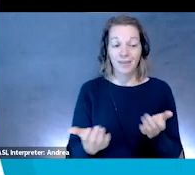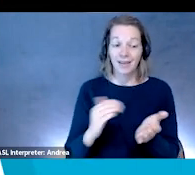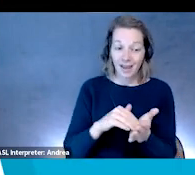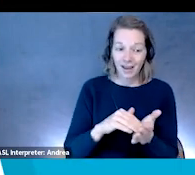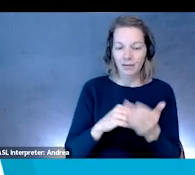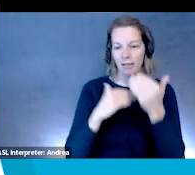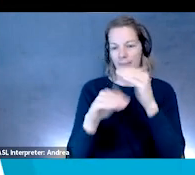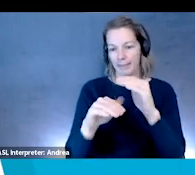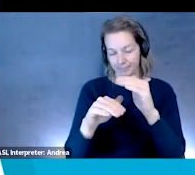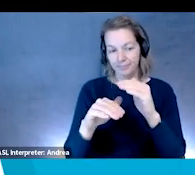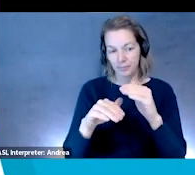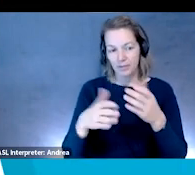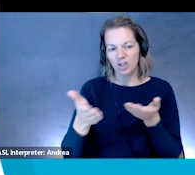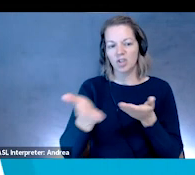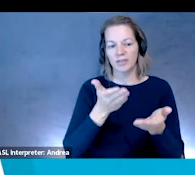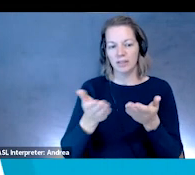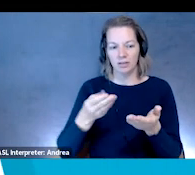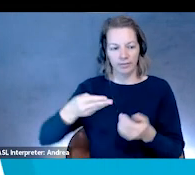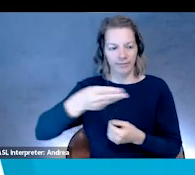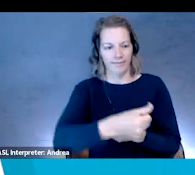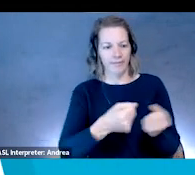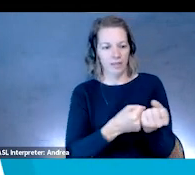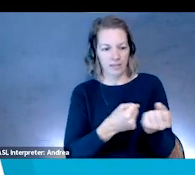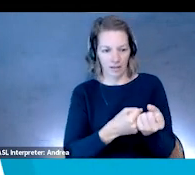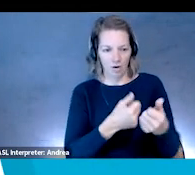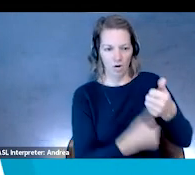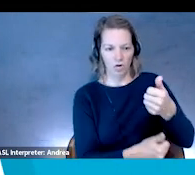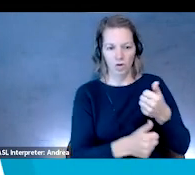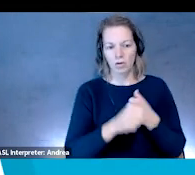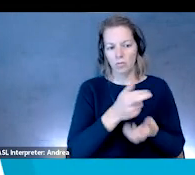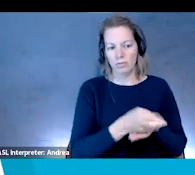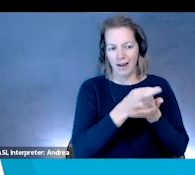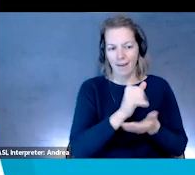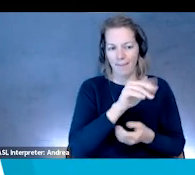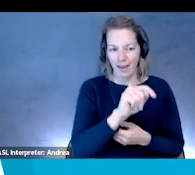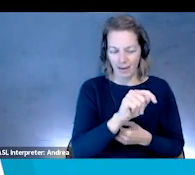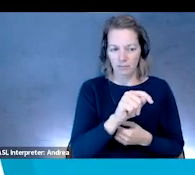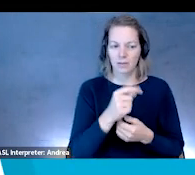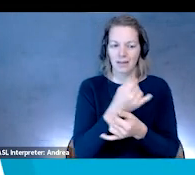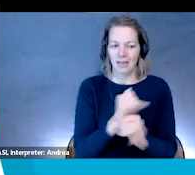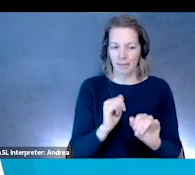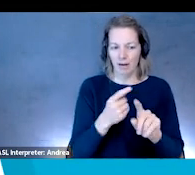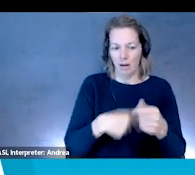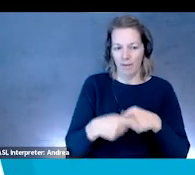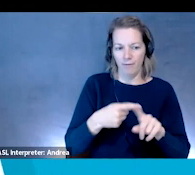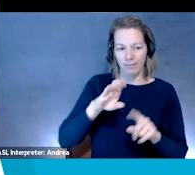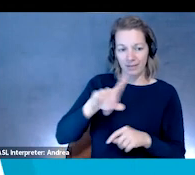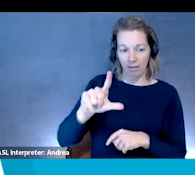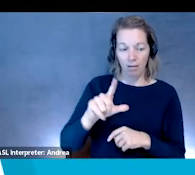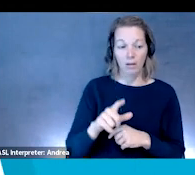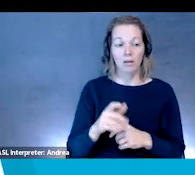TO HELP WITH THE CONSUMERS THROUGH THEIR LOCAL C ILUCHLT. THIS IS